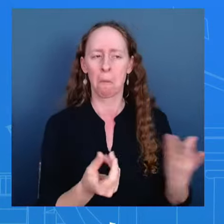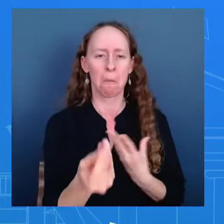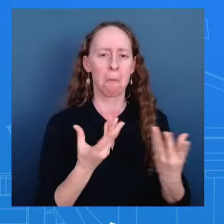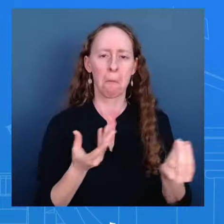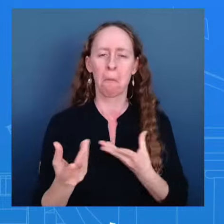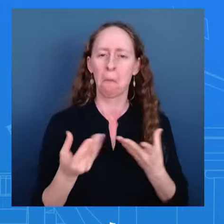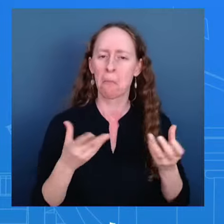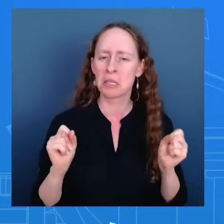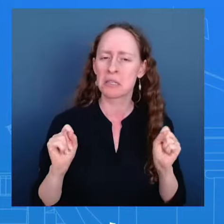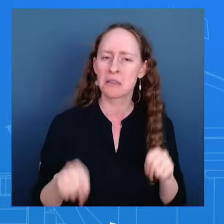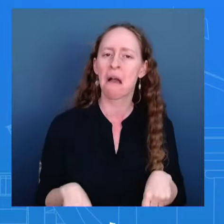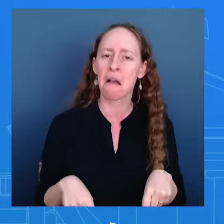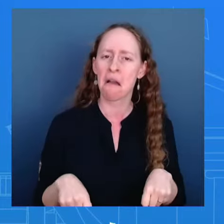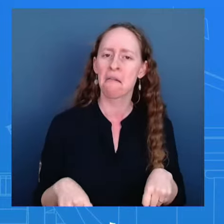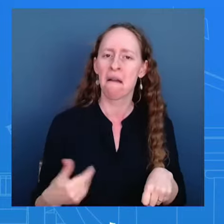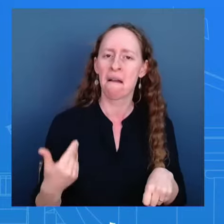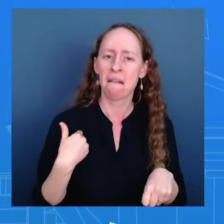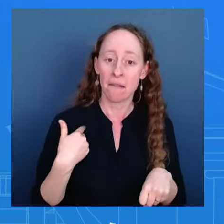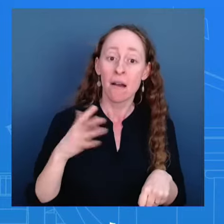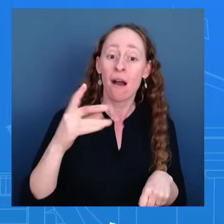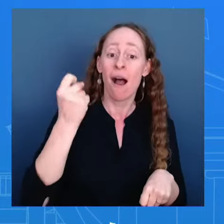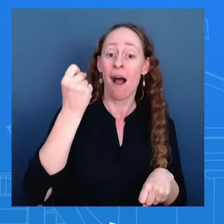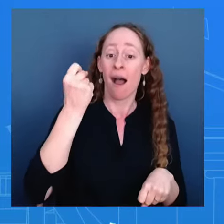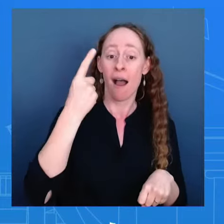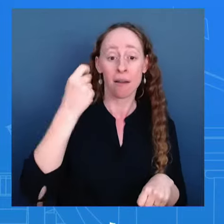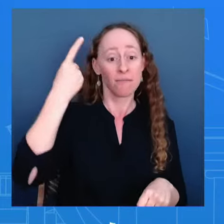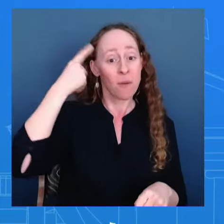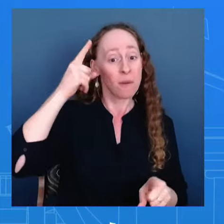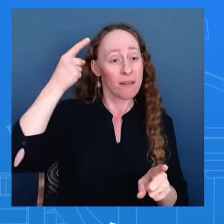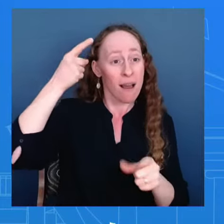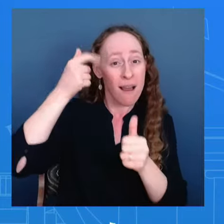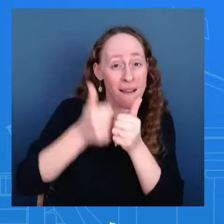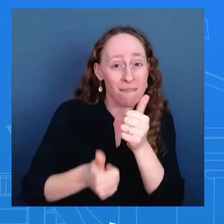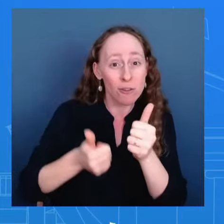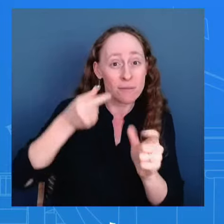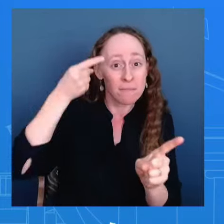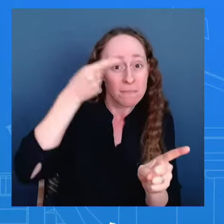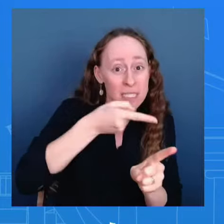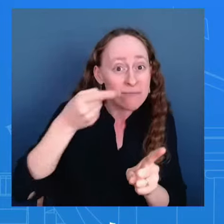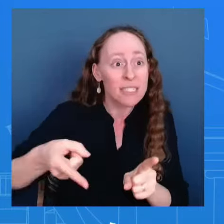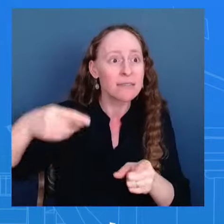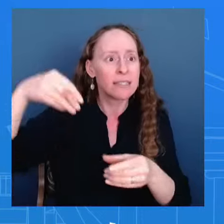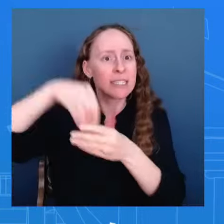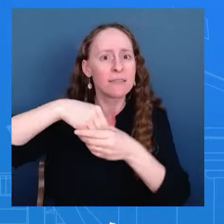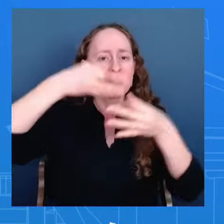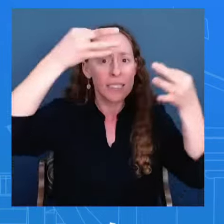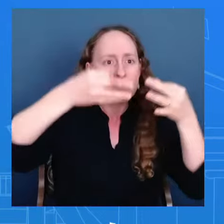in every operation on any given day in Gaza that we're going to be able to just independently triangulate